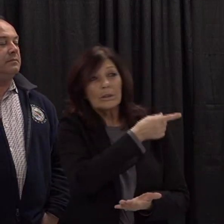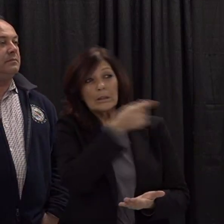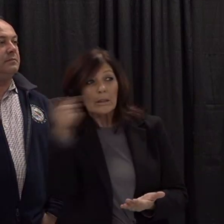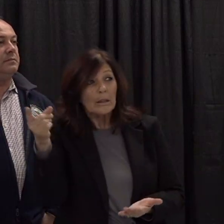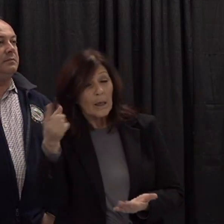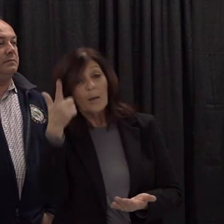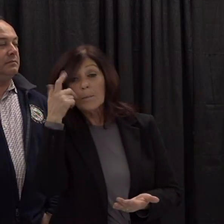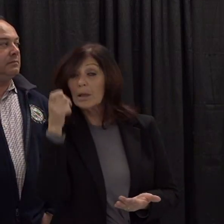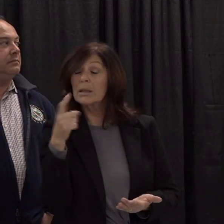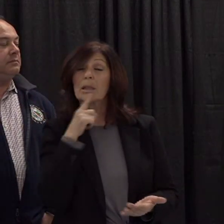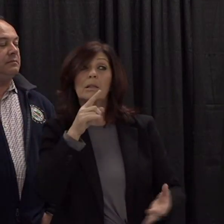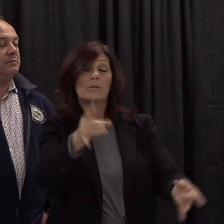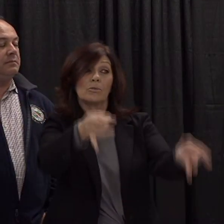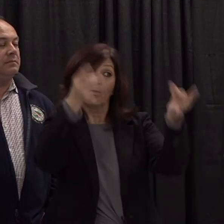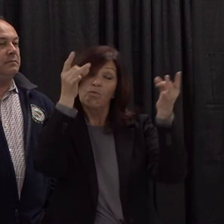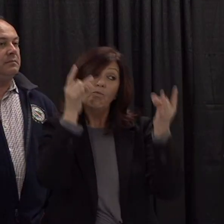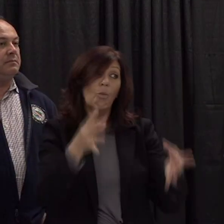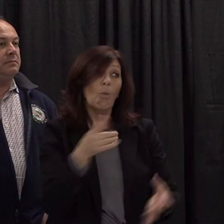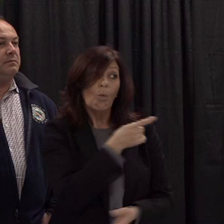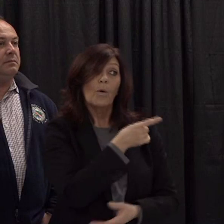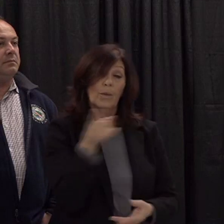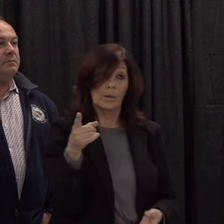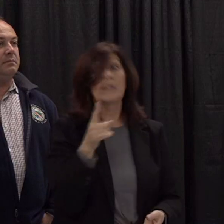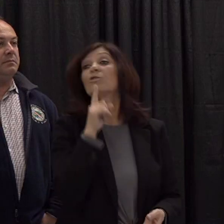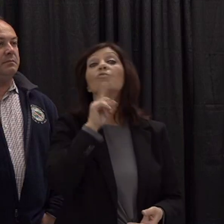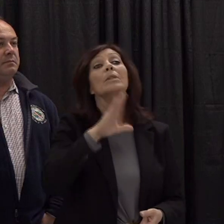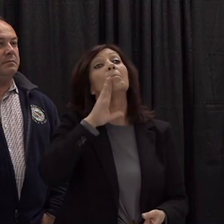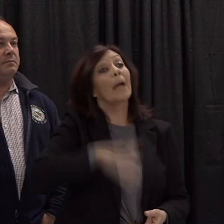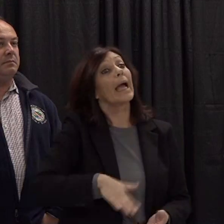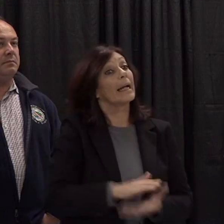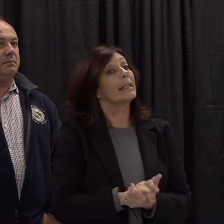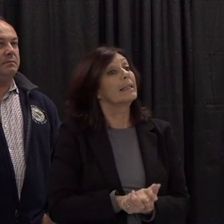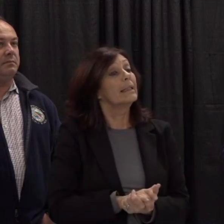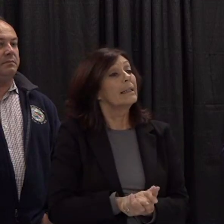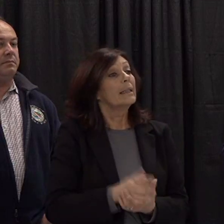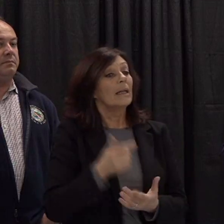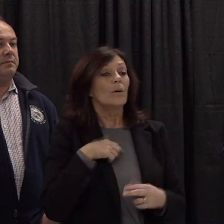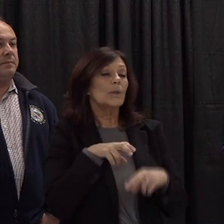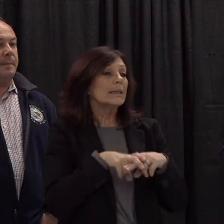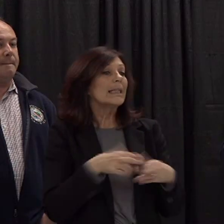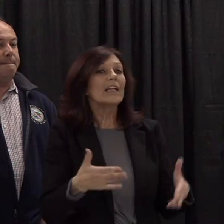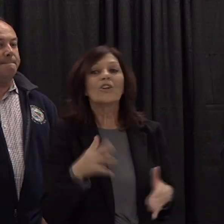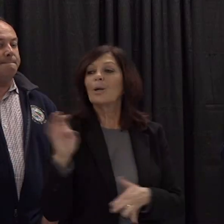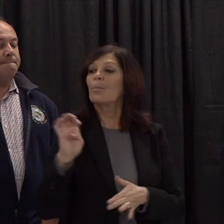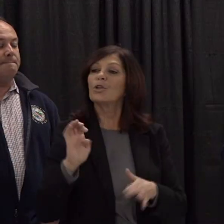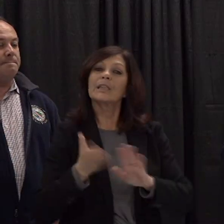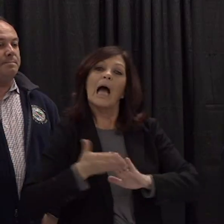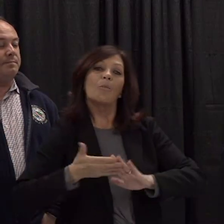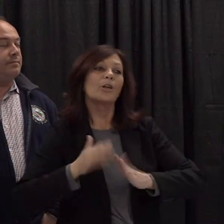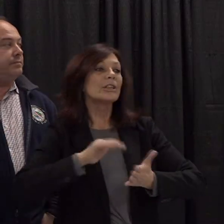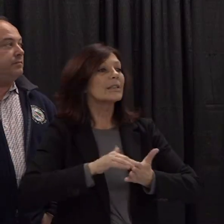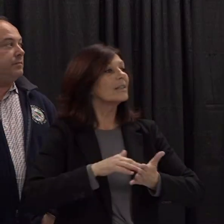these conditions because it is brutal. It is really bad. We we were sitting here at the Emergency Operations Center and started getting nicer and started